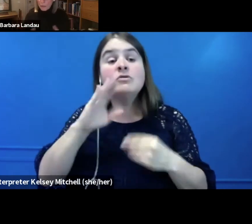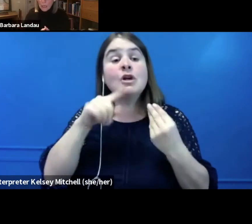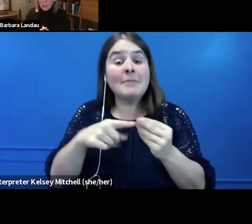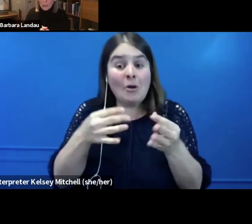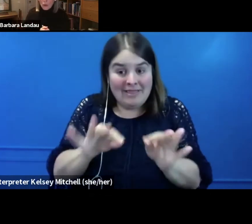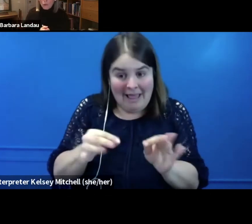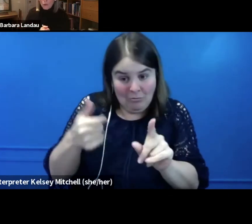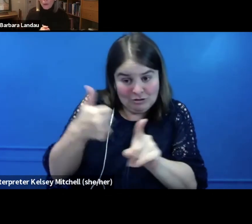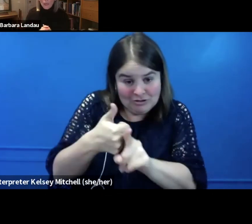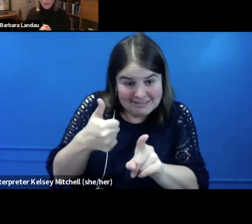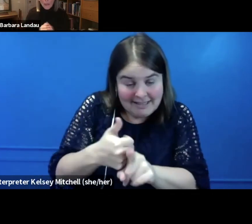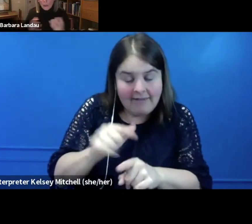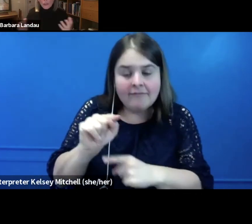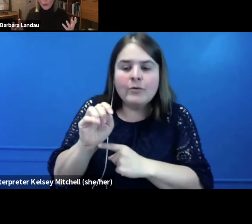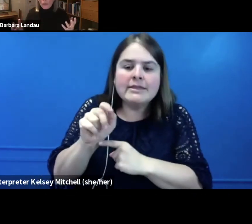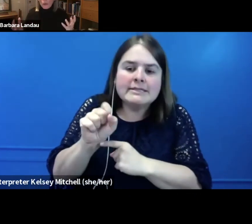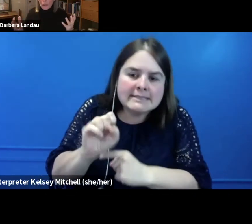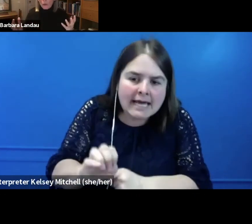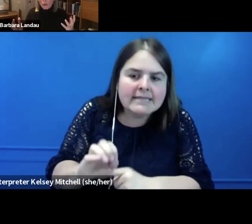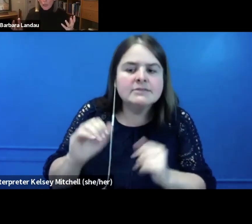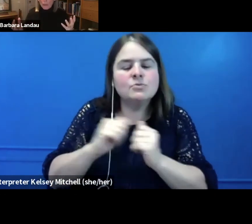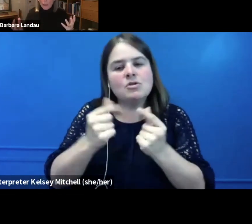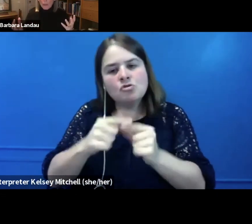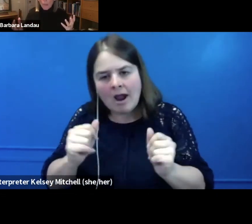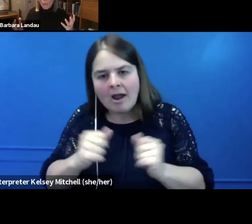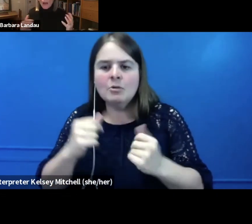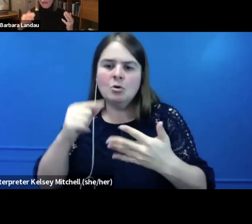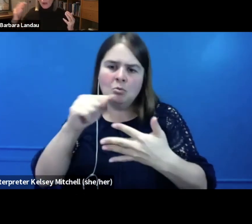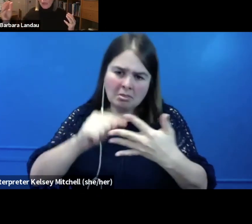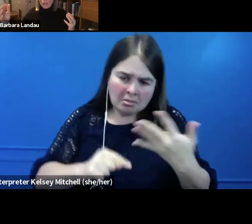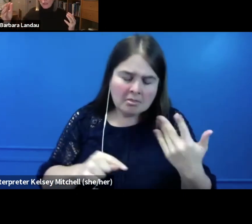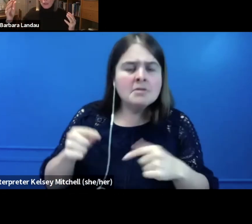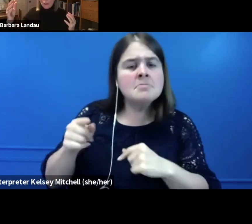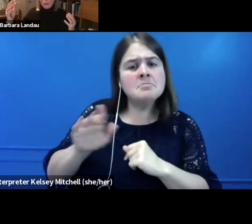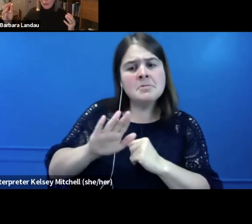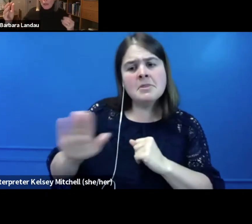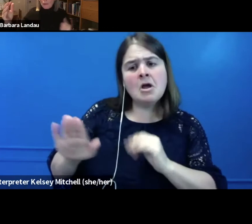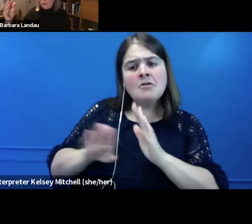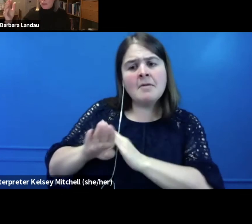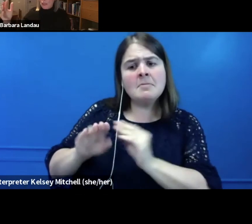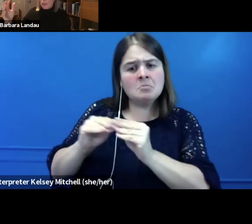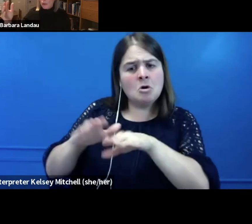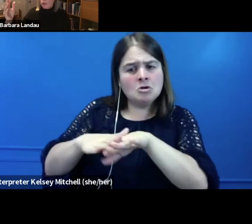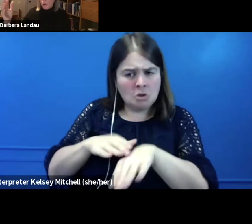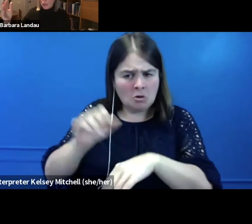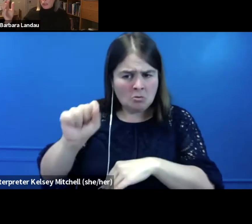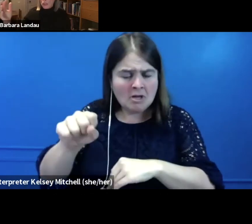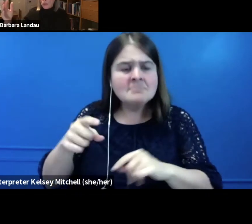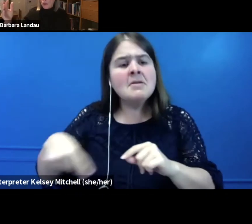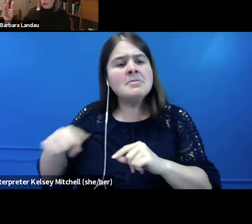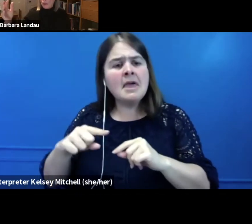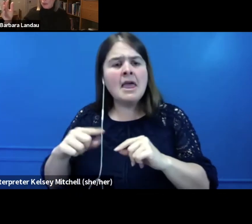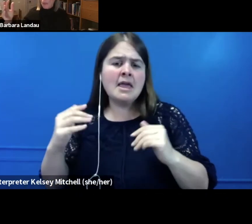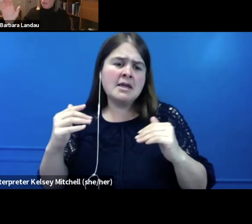tense and so forth they also undergo slow development and they reach the